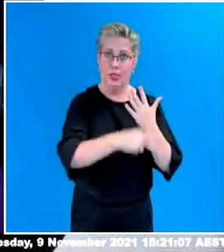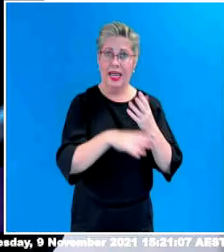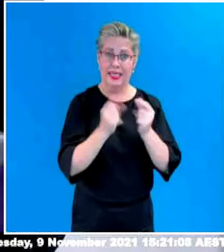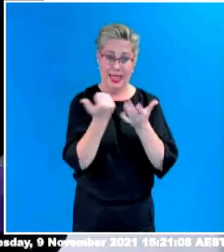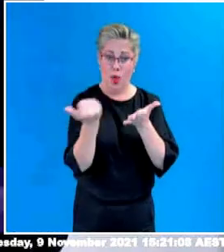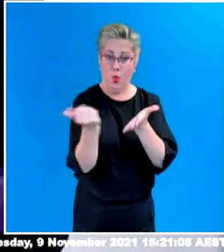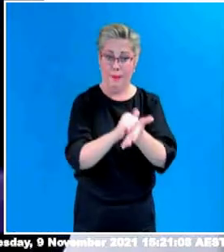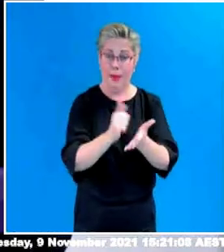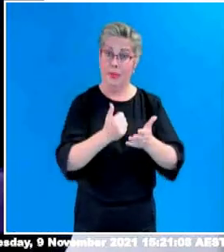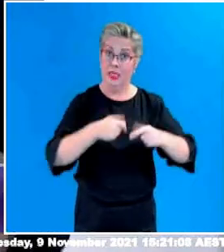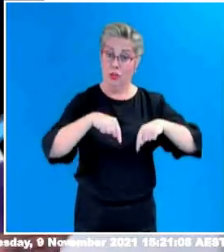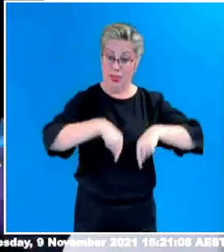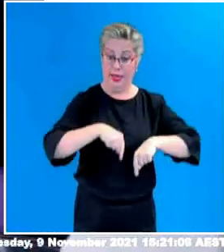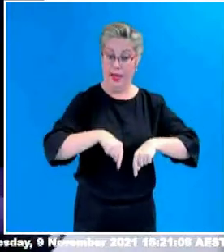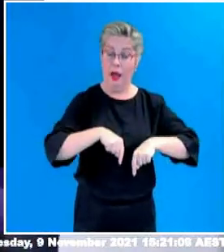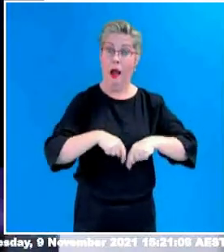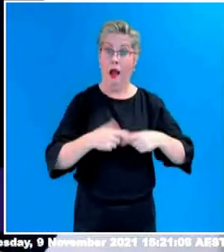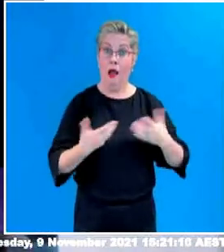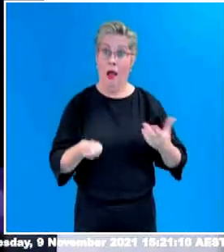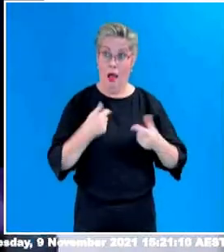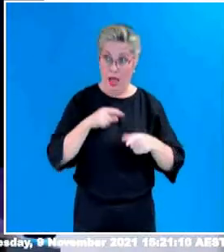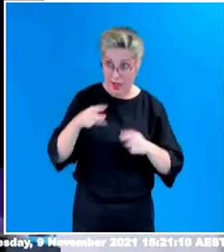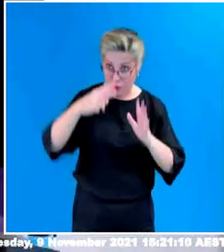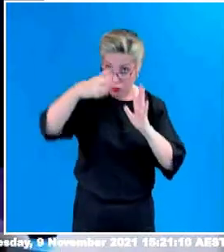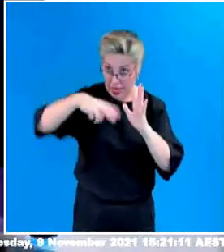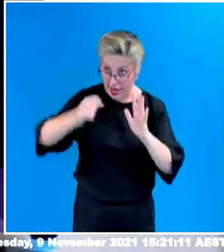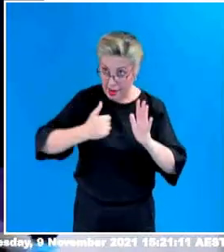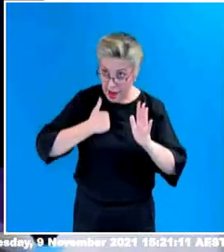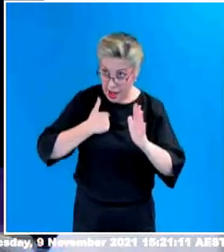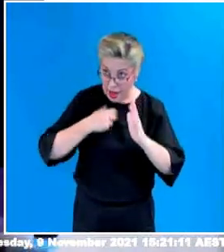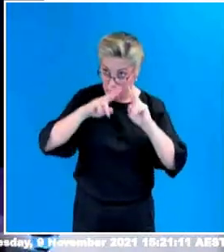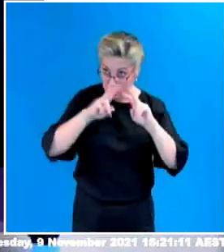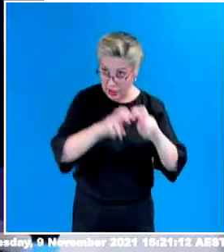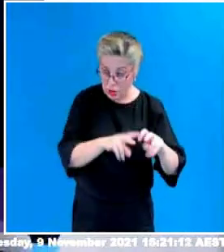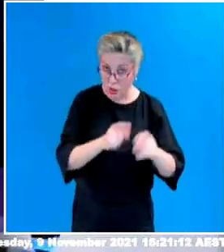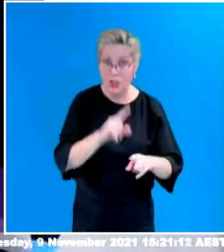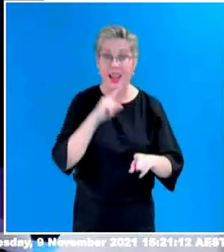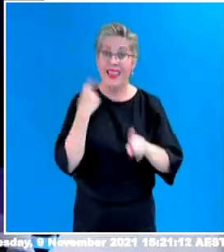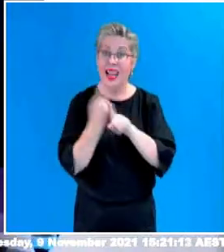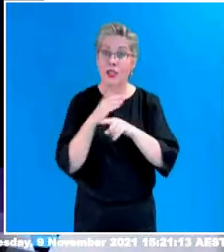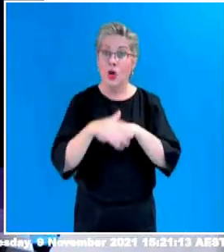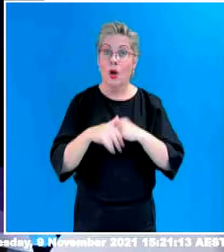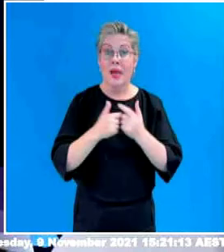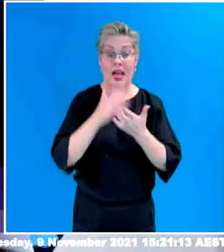They talk about transformative equality at page 29 and they describe it in this way: